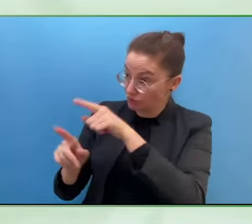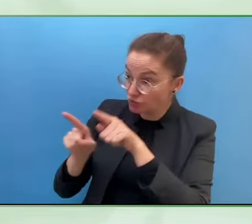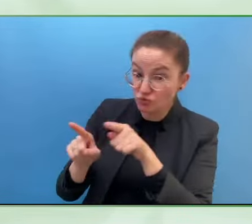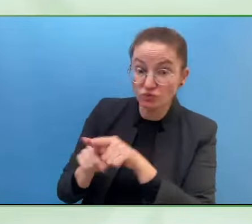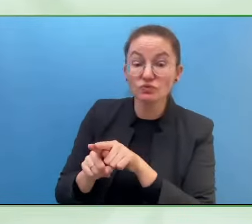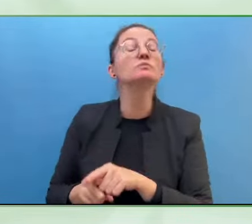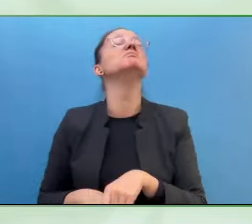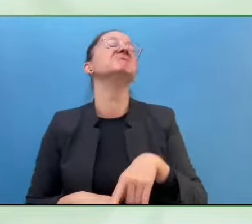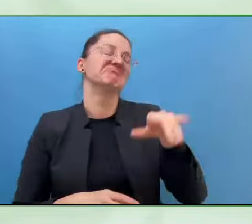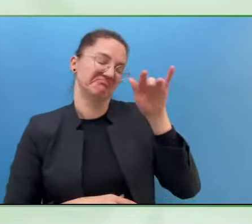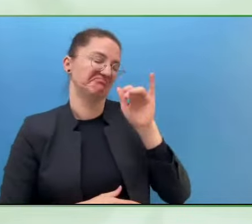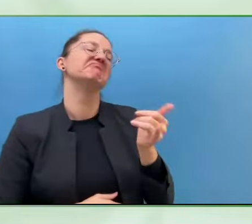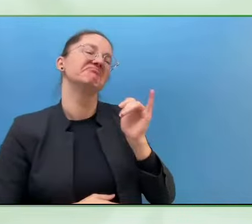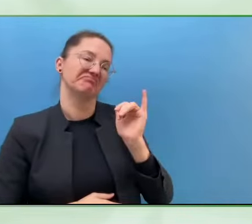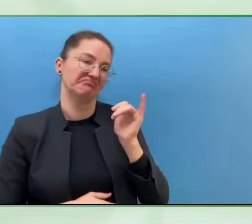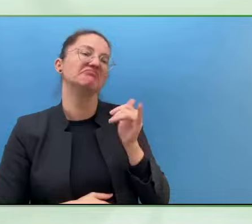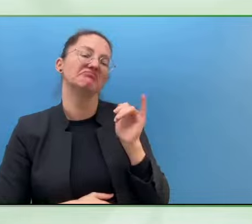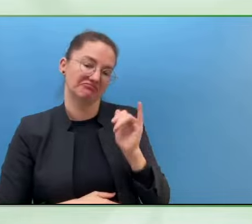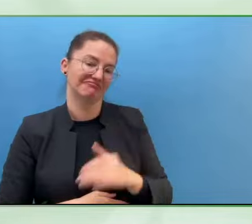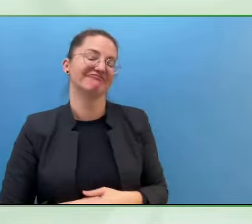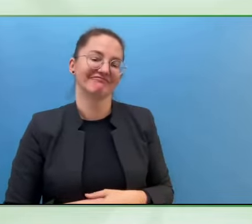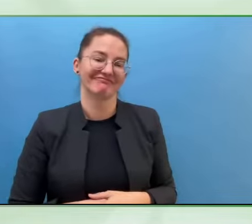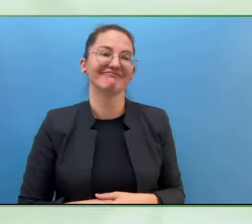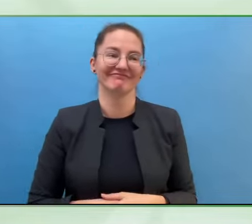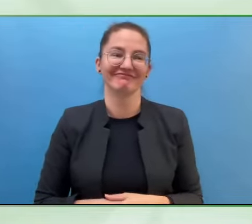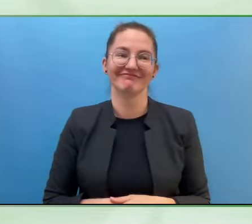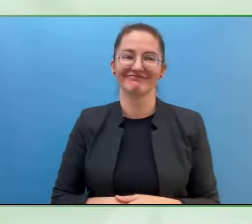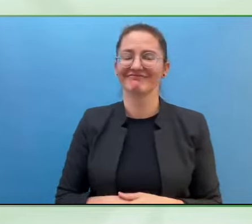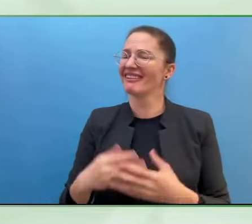Thank you for supporting us and good luck to you.